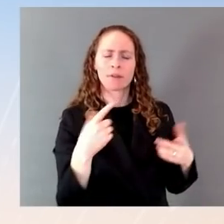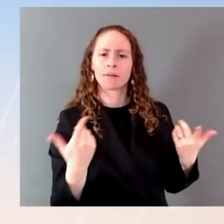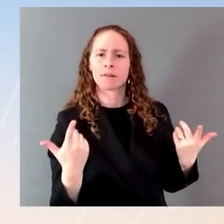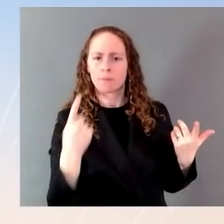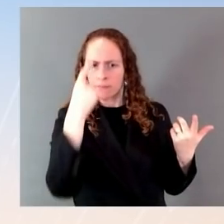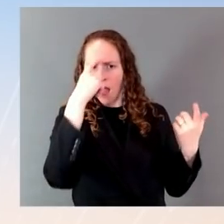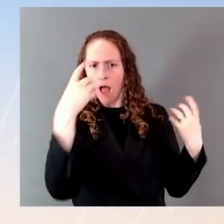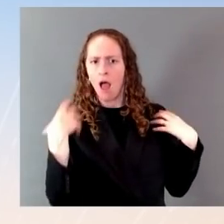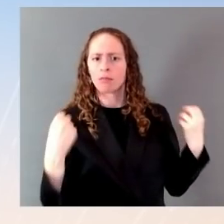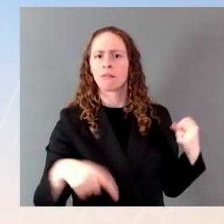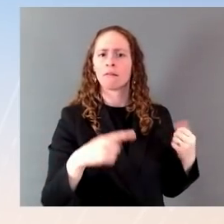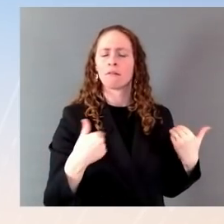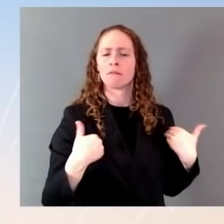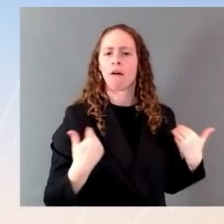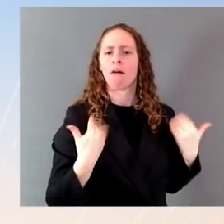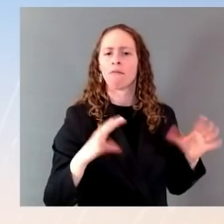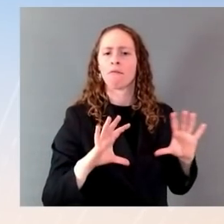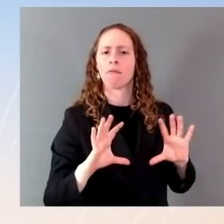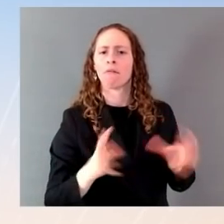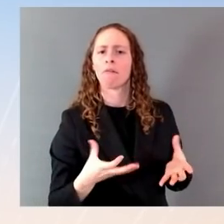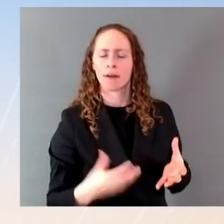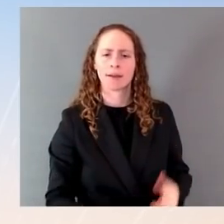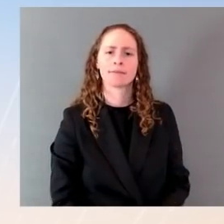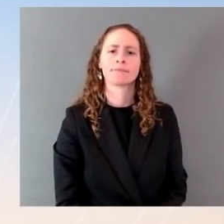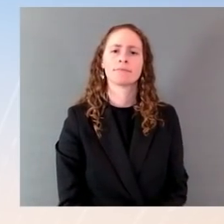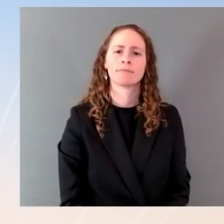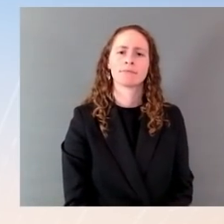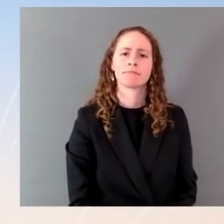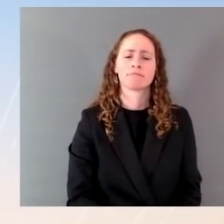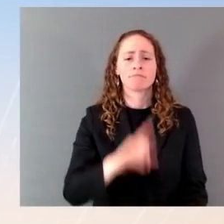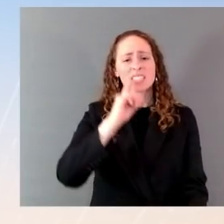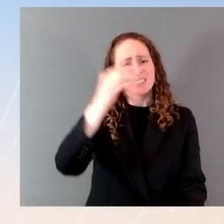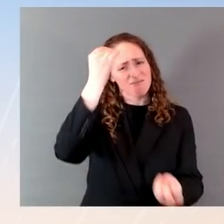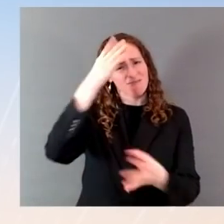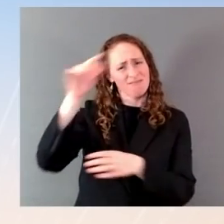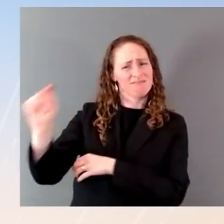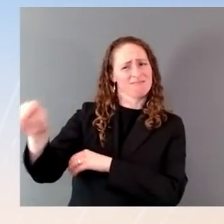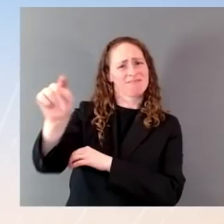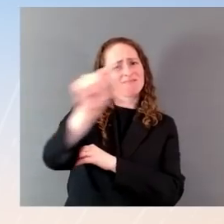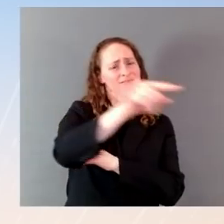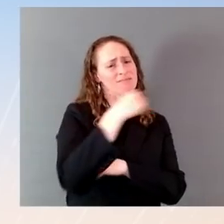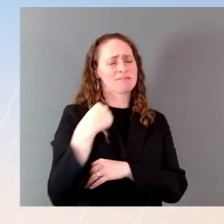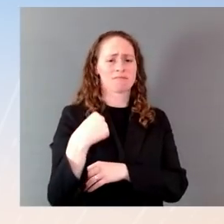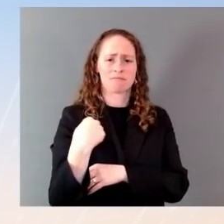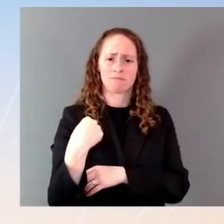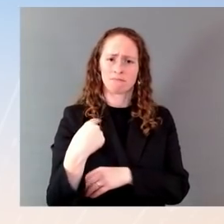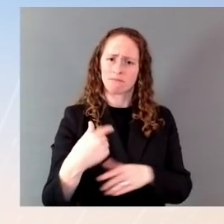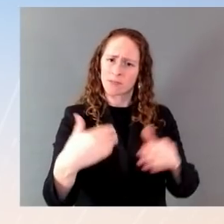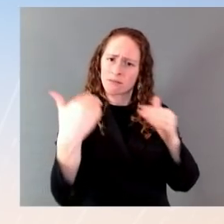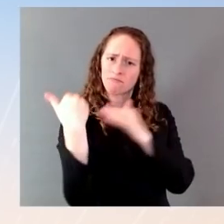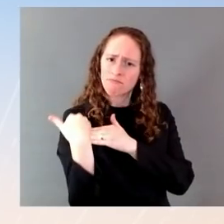and promoting the mental health of our youth. This Advisory on Protecting Youth Mental Health lays out a series of recommendations